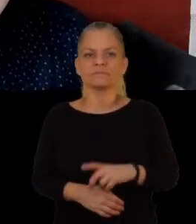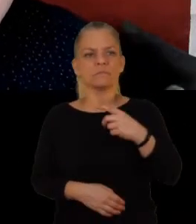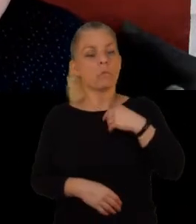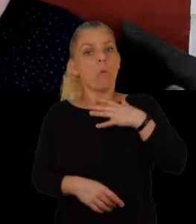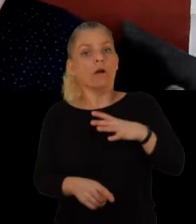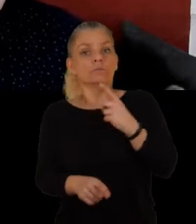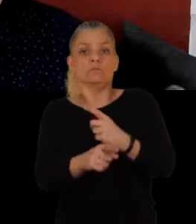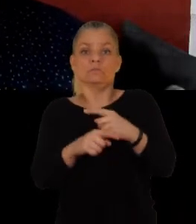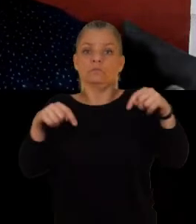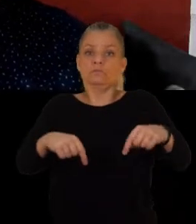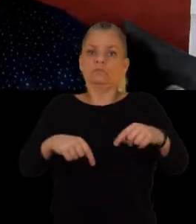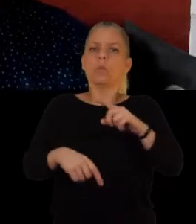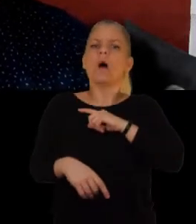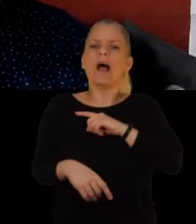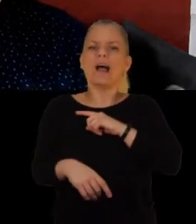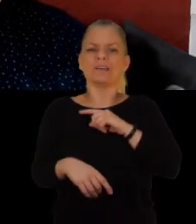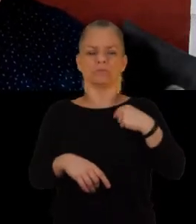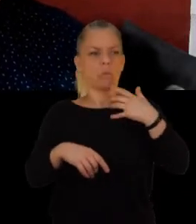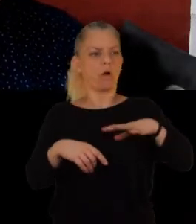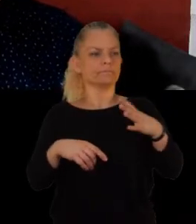i can i did want to talk about that a little bit because i do want to talk about